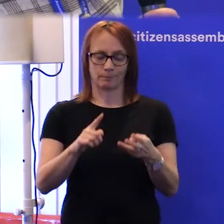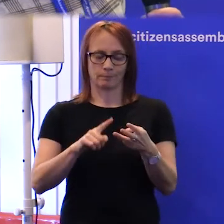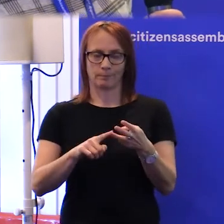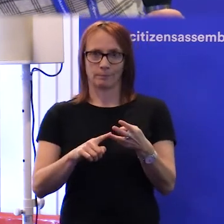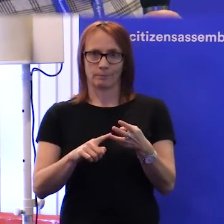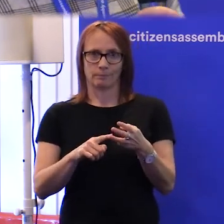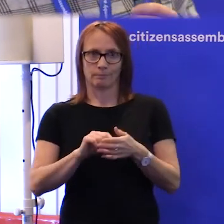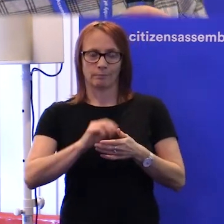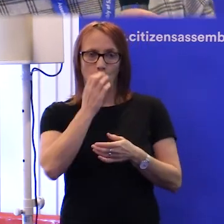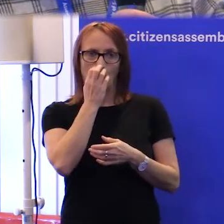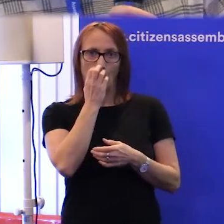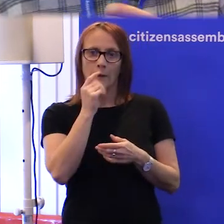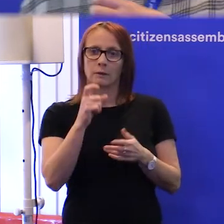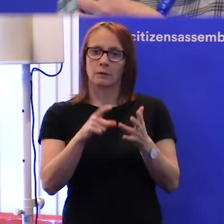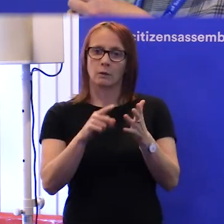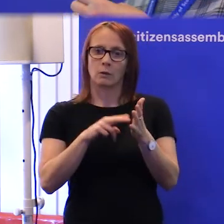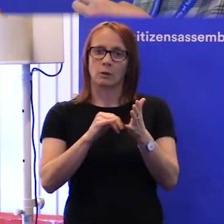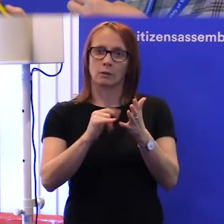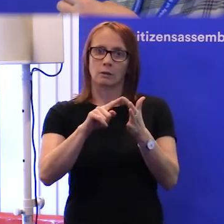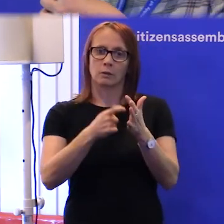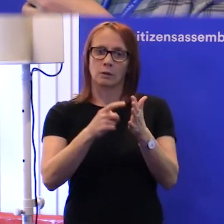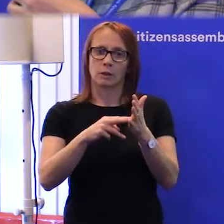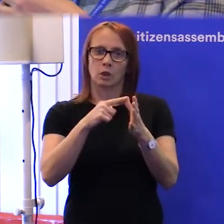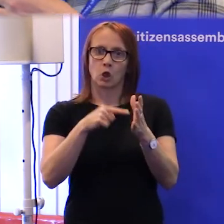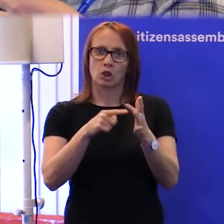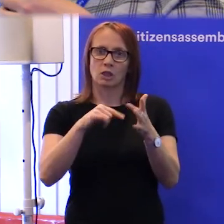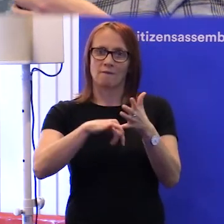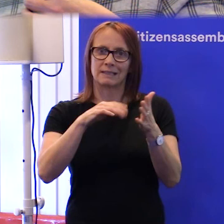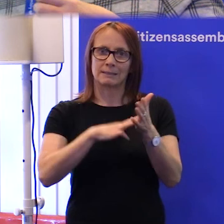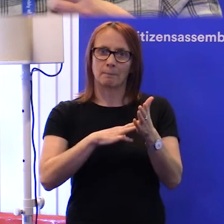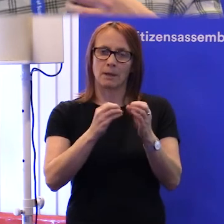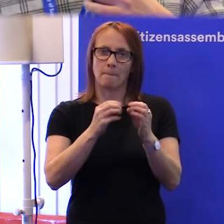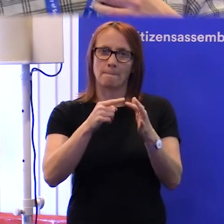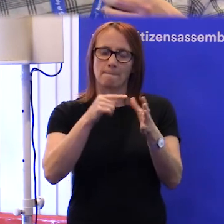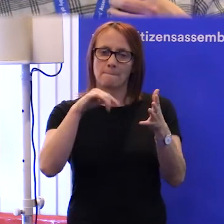point but it is one of those factors that actually once we've put our opinion